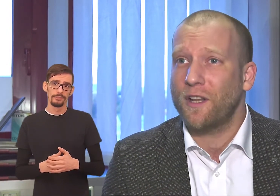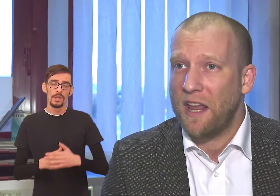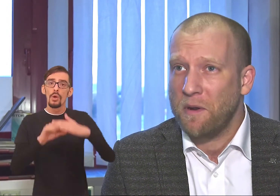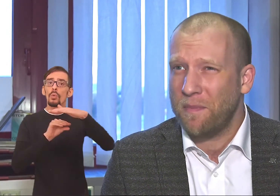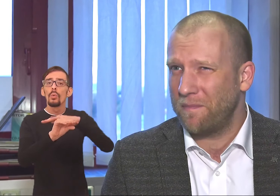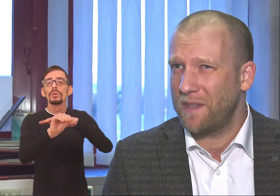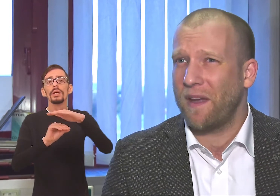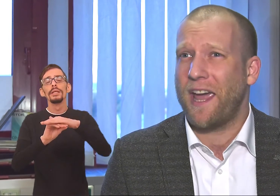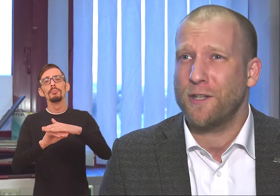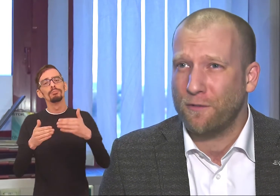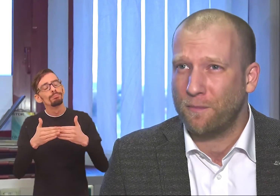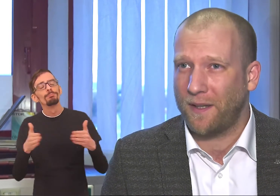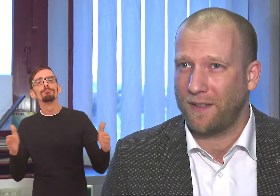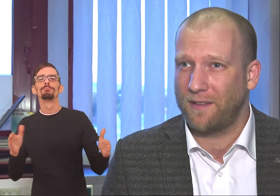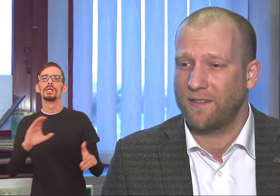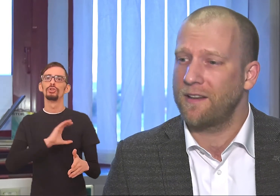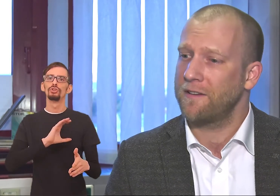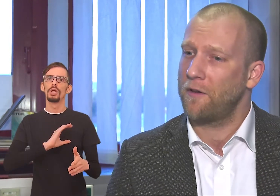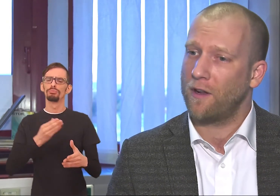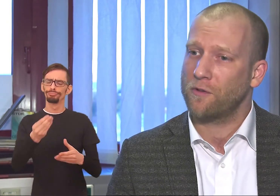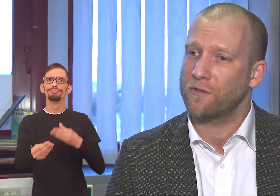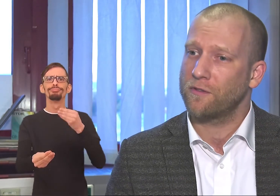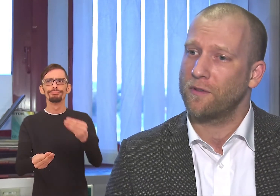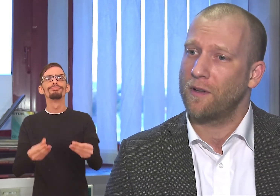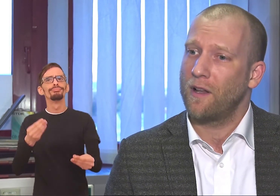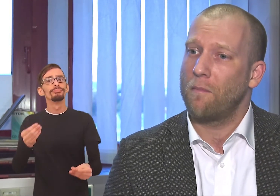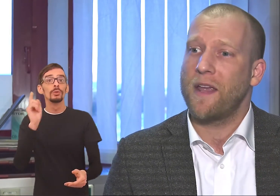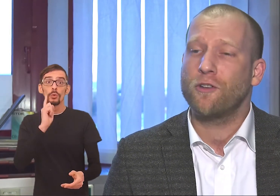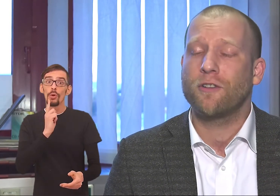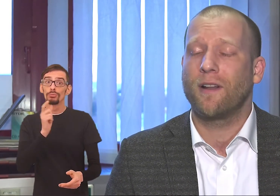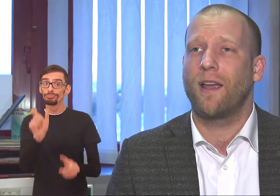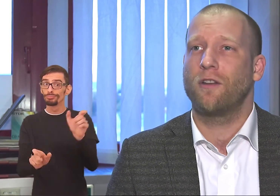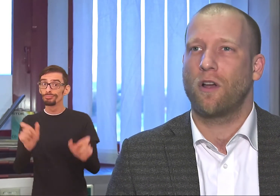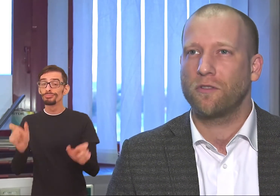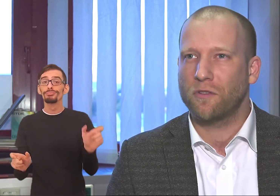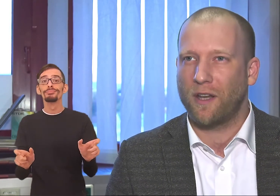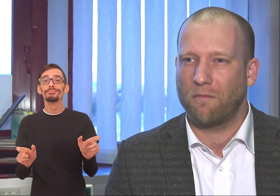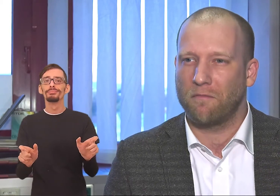If a company is willing to give a deaf person a chance,